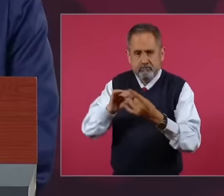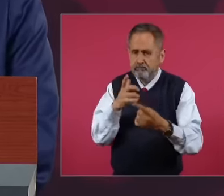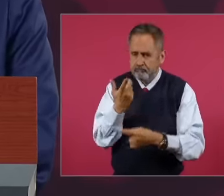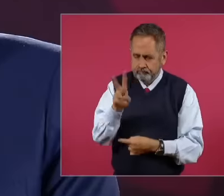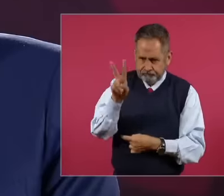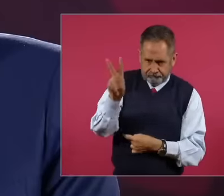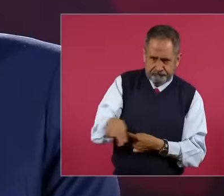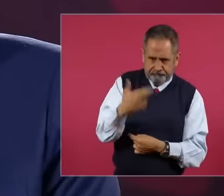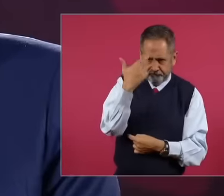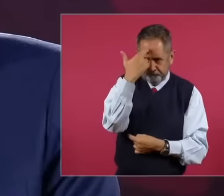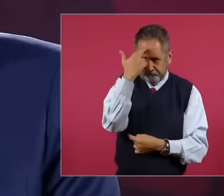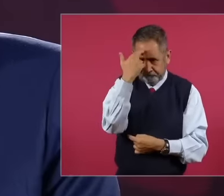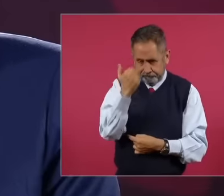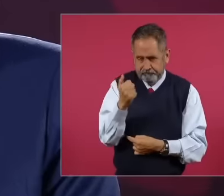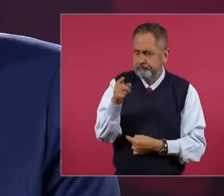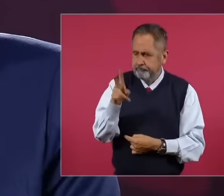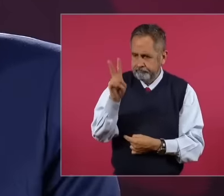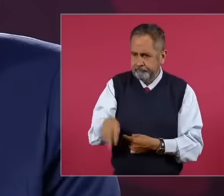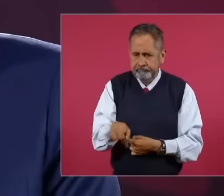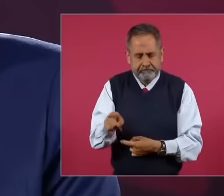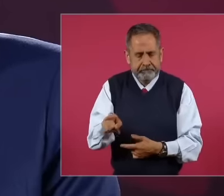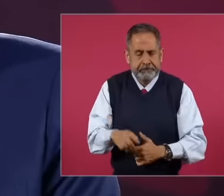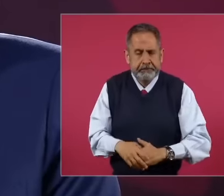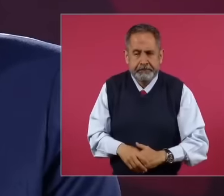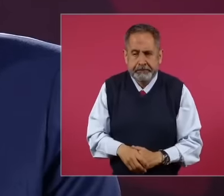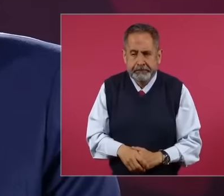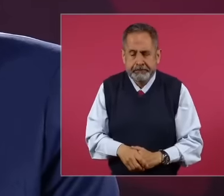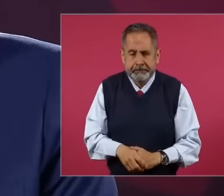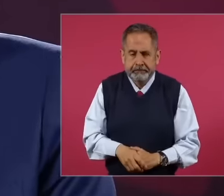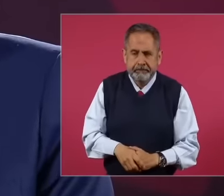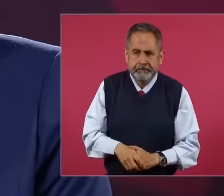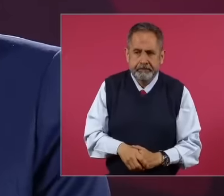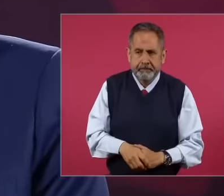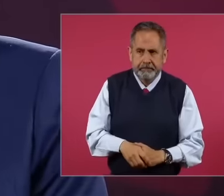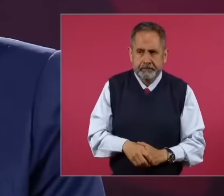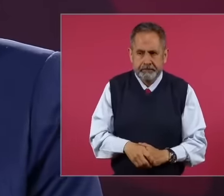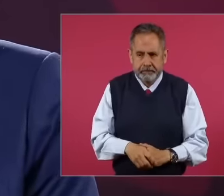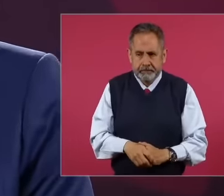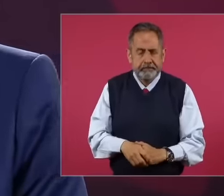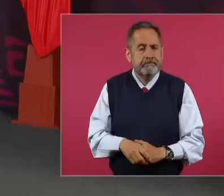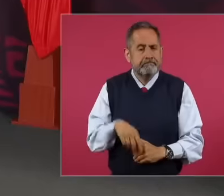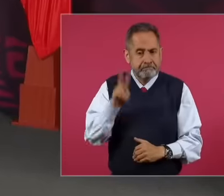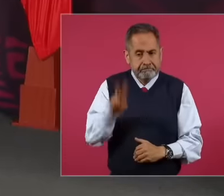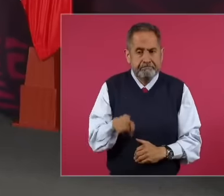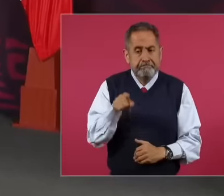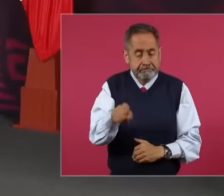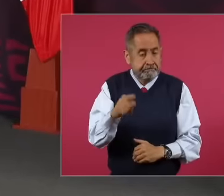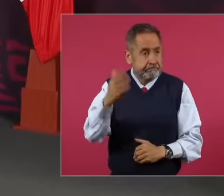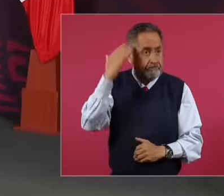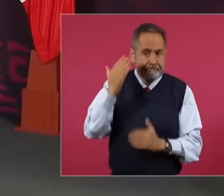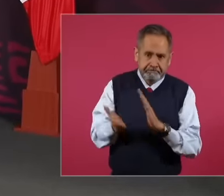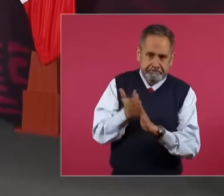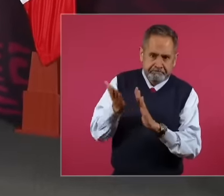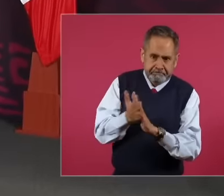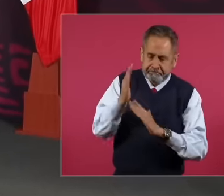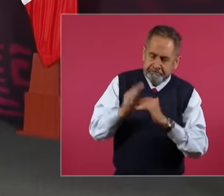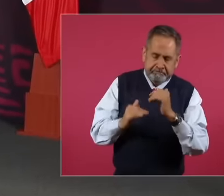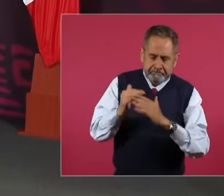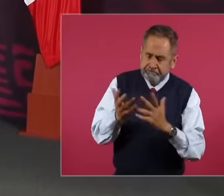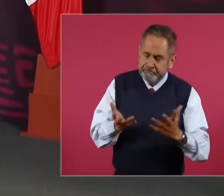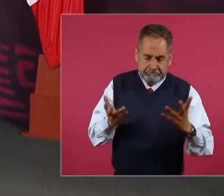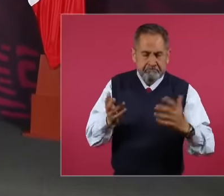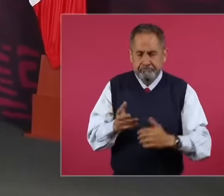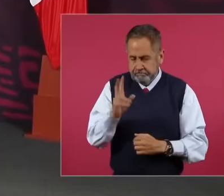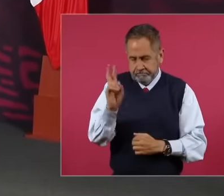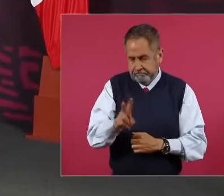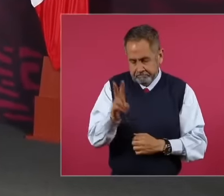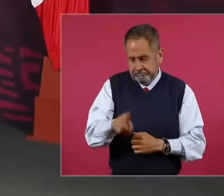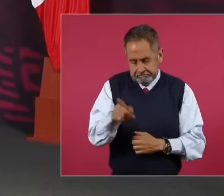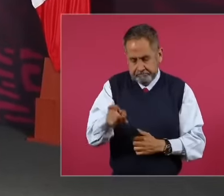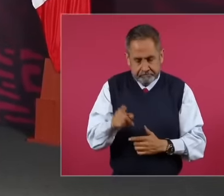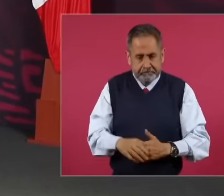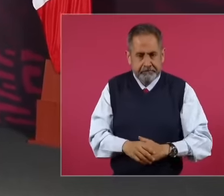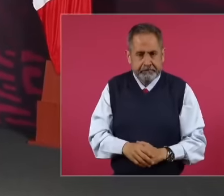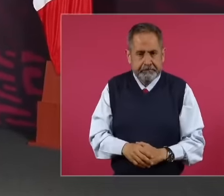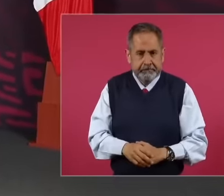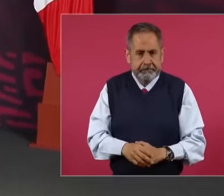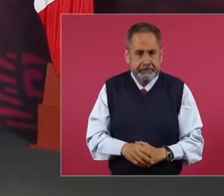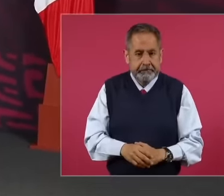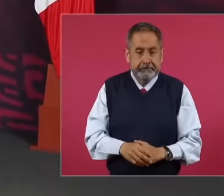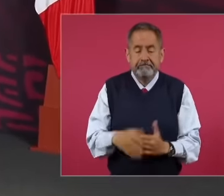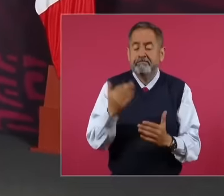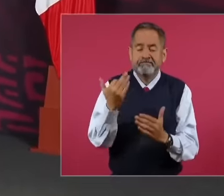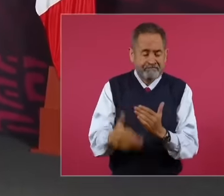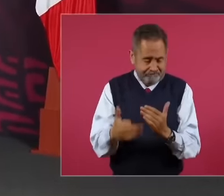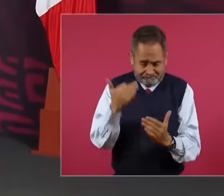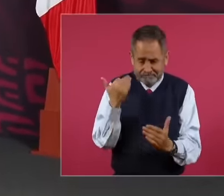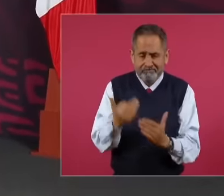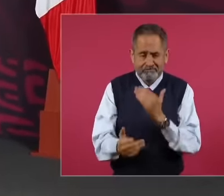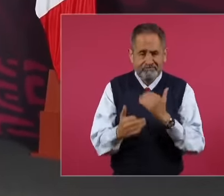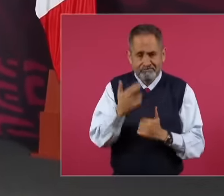eh, that work was done and eh, it is necessary to make an